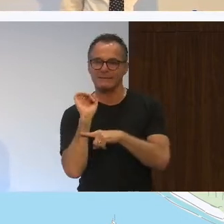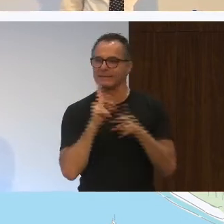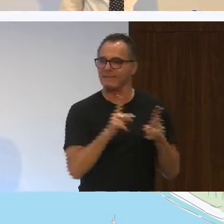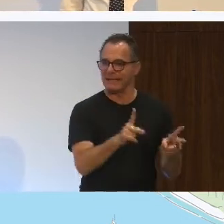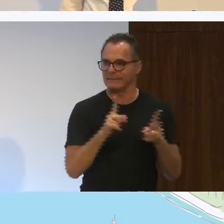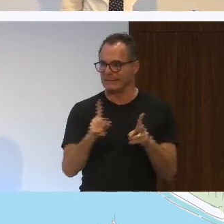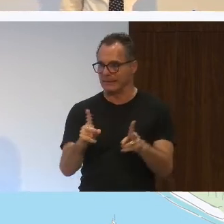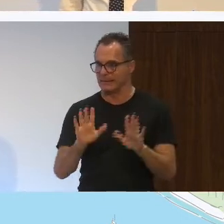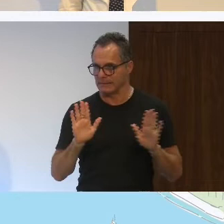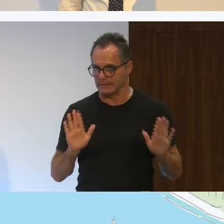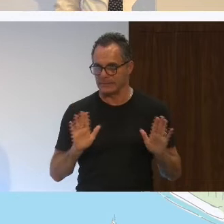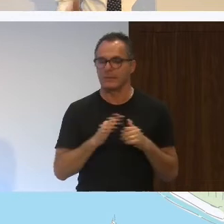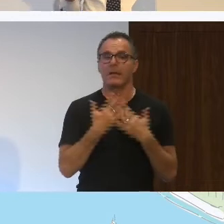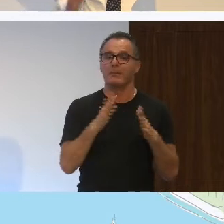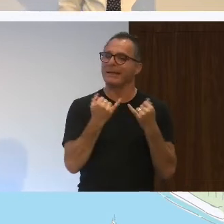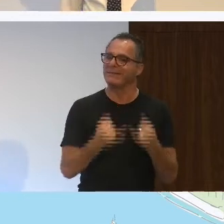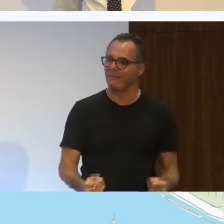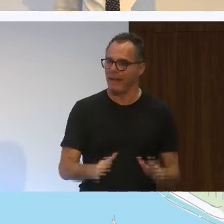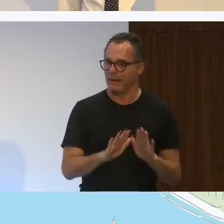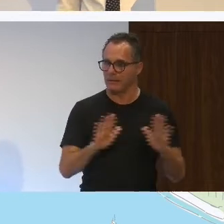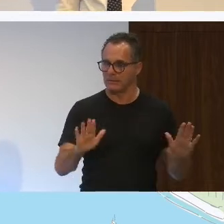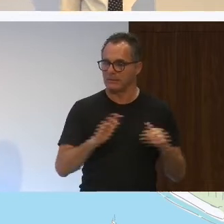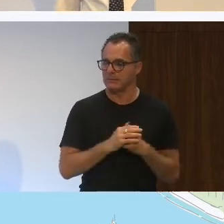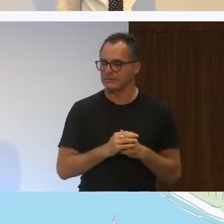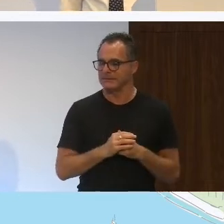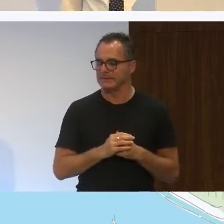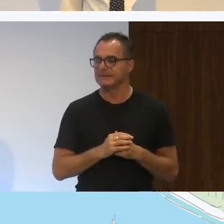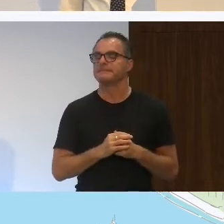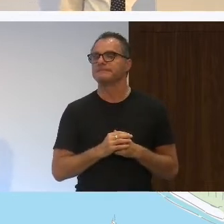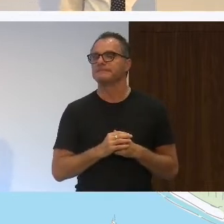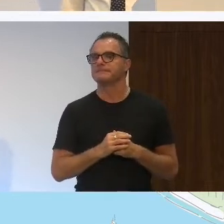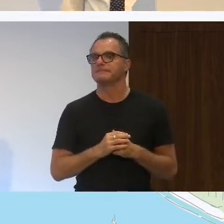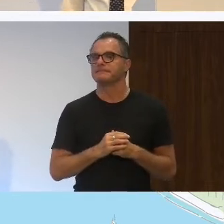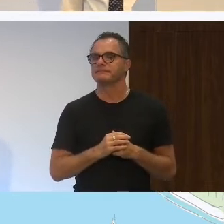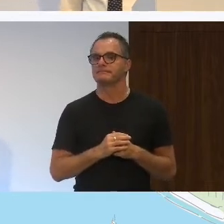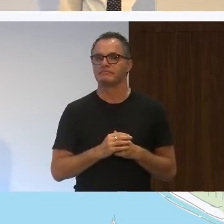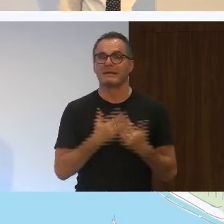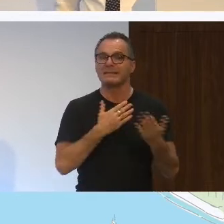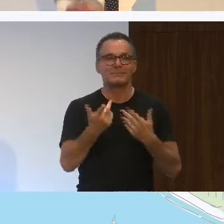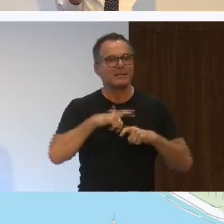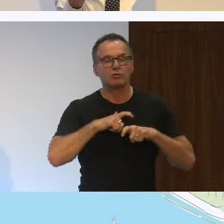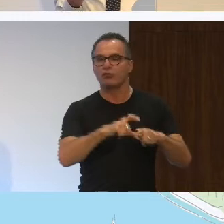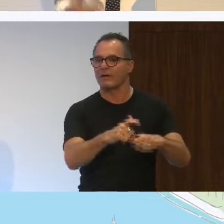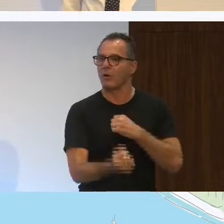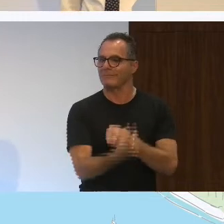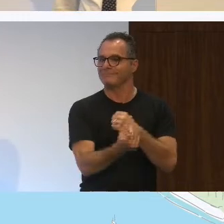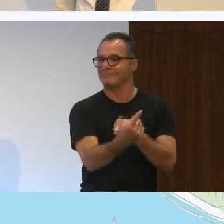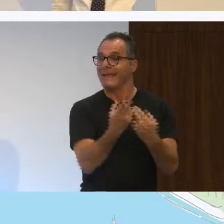and now there's no line in the sand in terms of whether or not you have chronic or episodic migraine. If you have more than four days of migraine